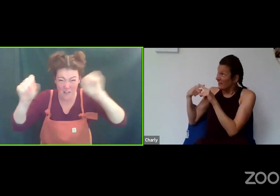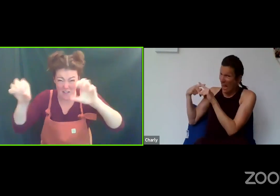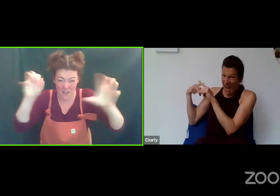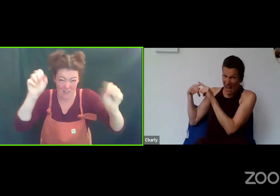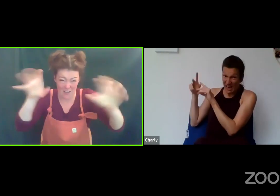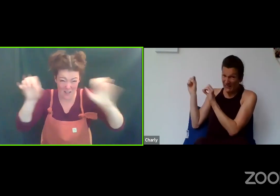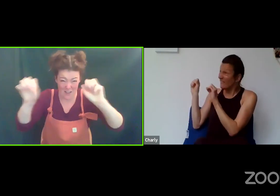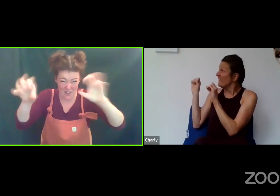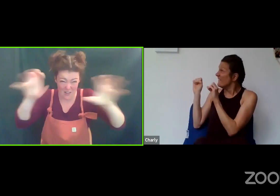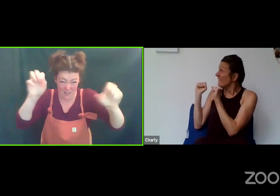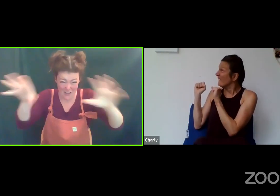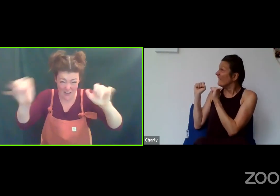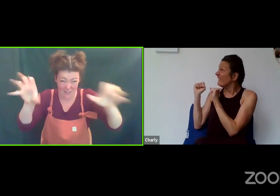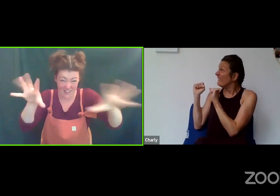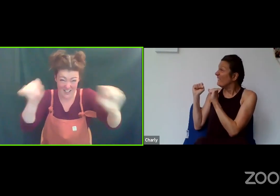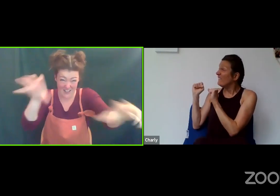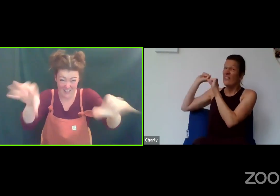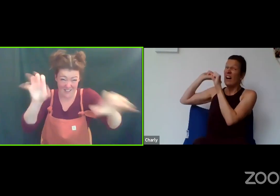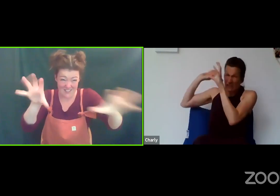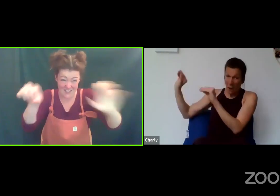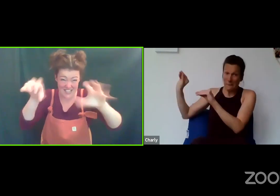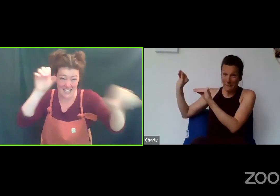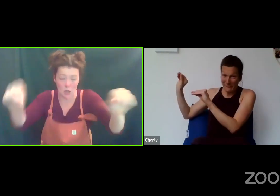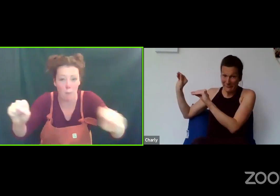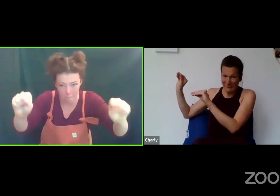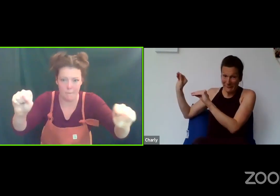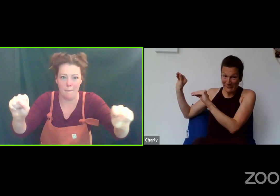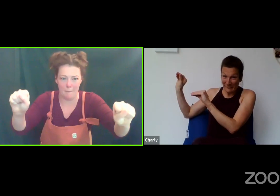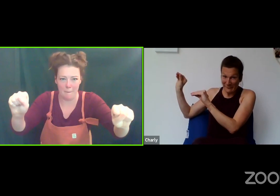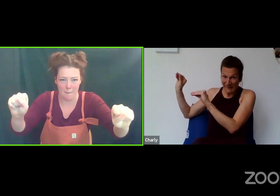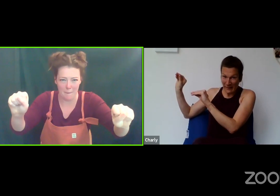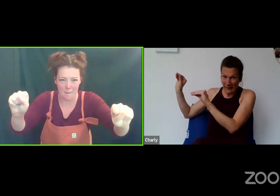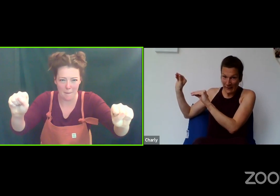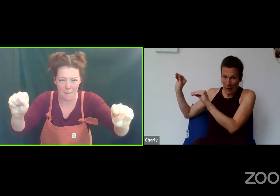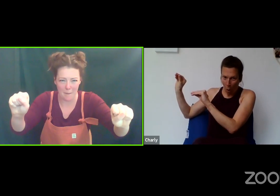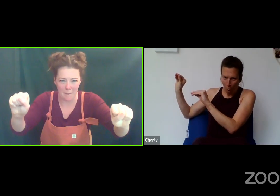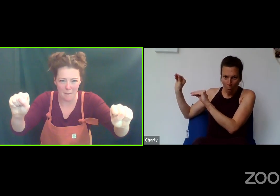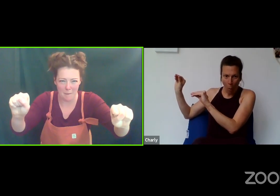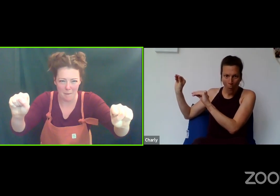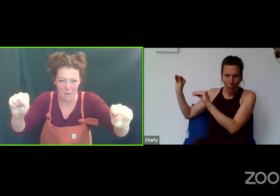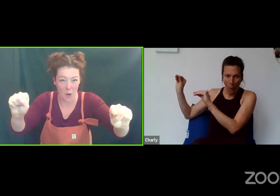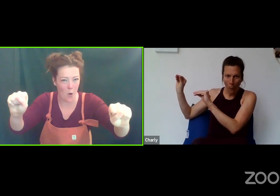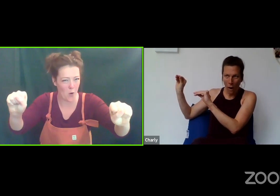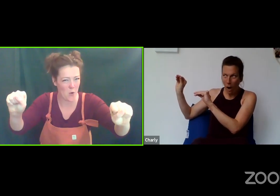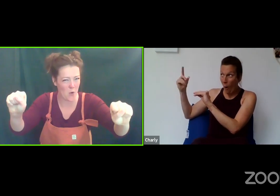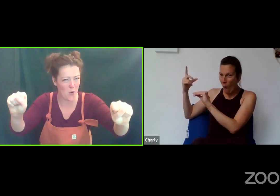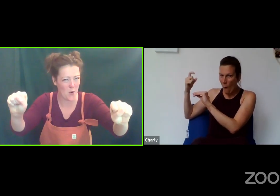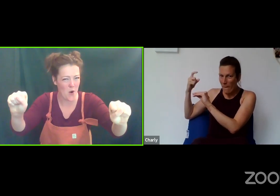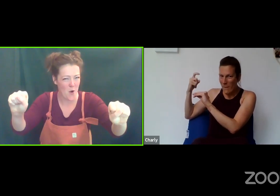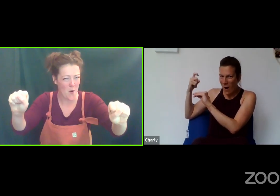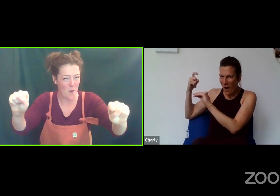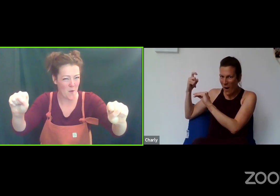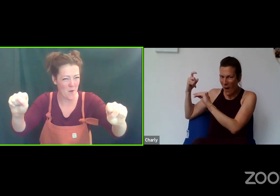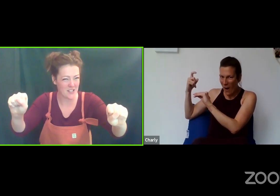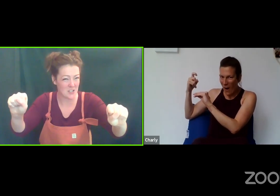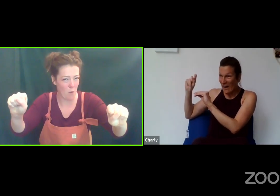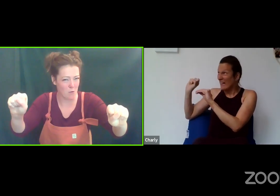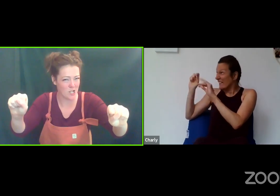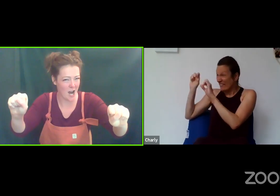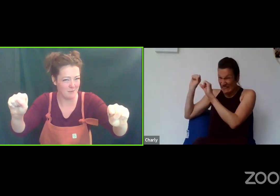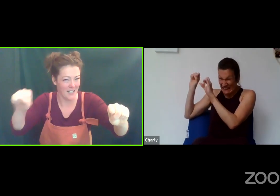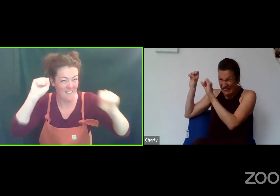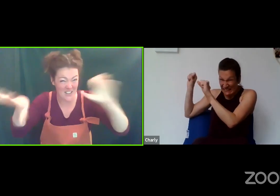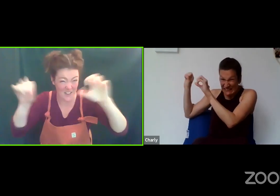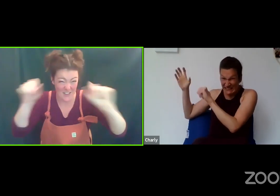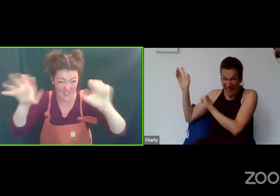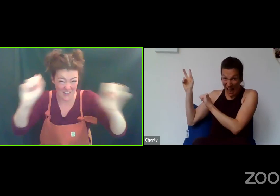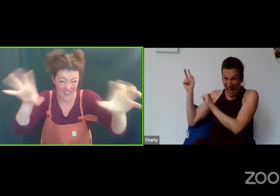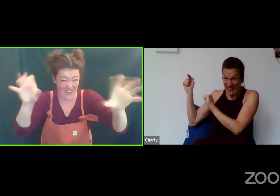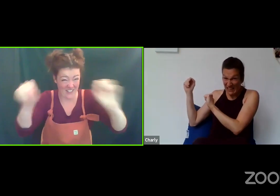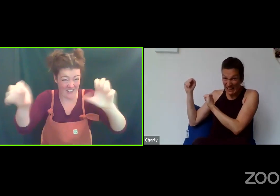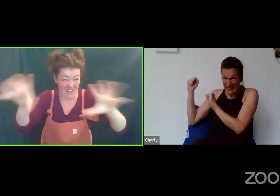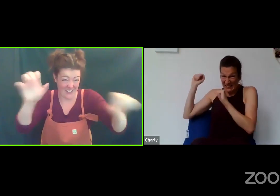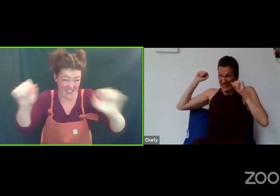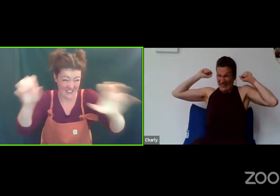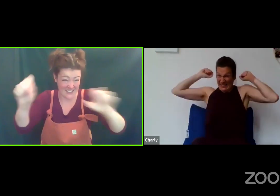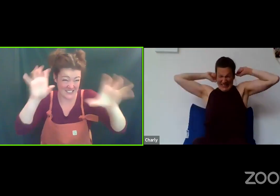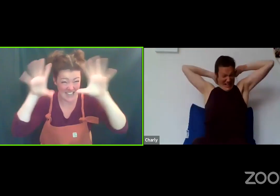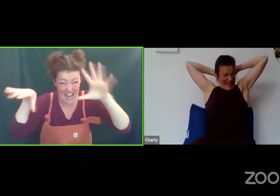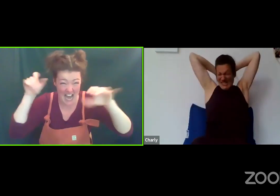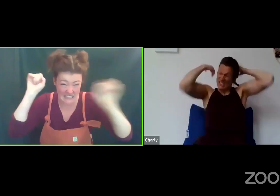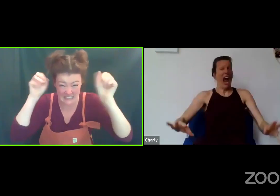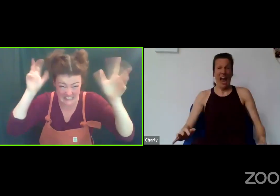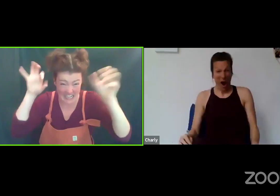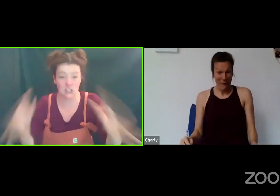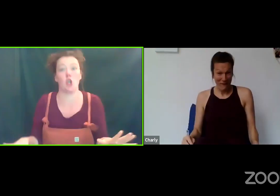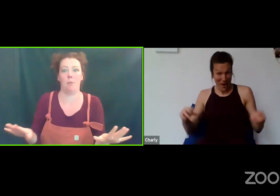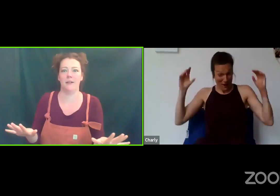Ooh, let's do it one more time... fast, fast, fast... and stop! Brilliant, brilliant, ok.